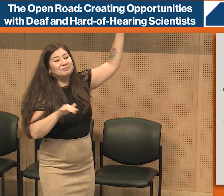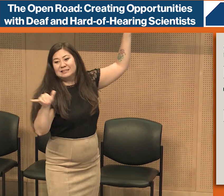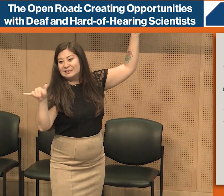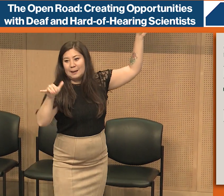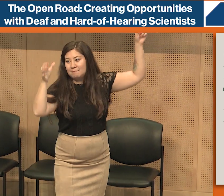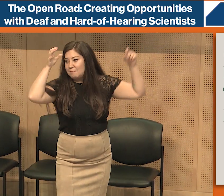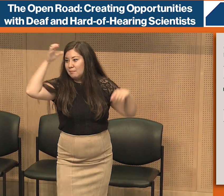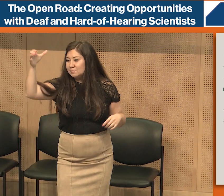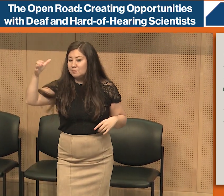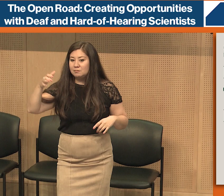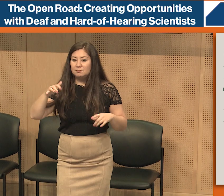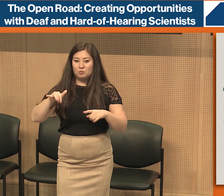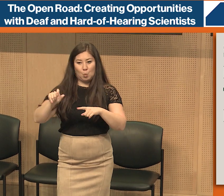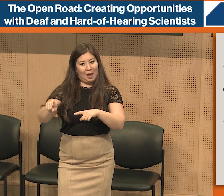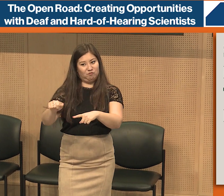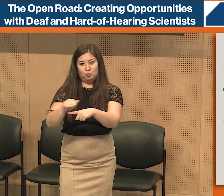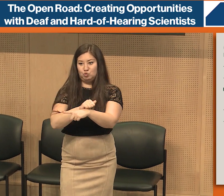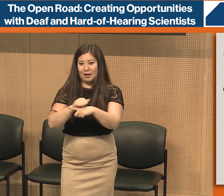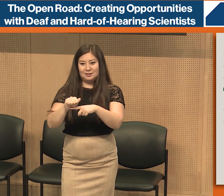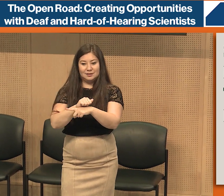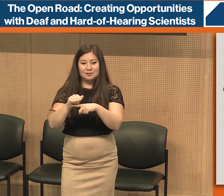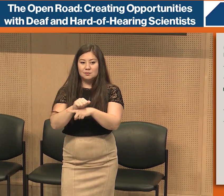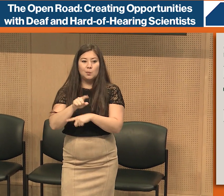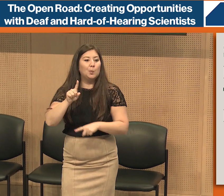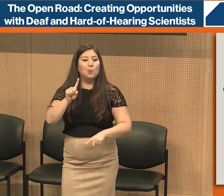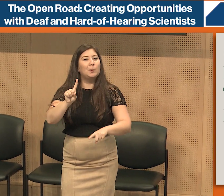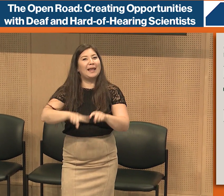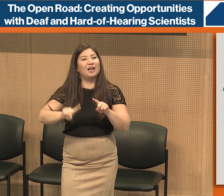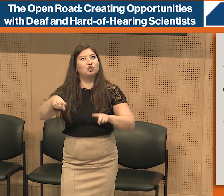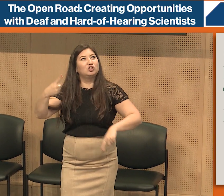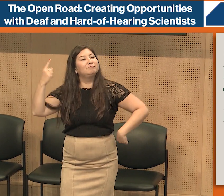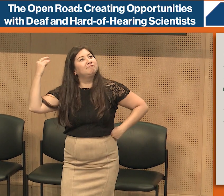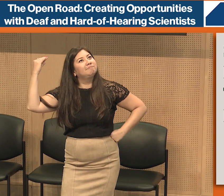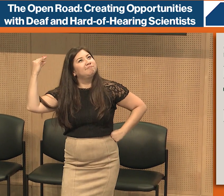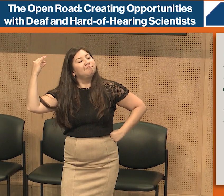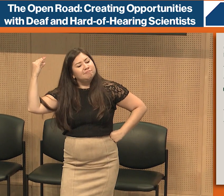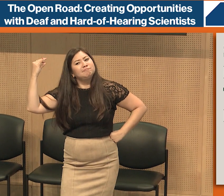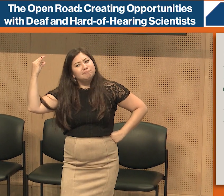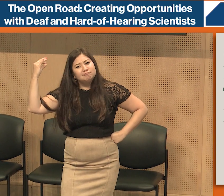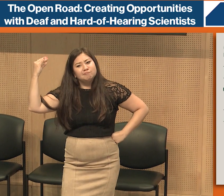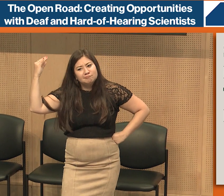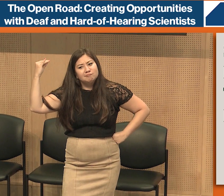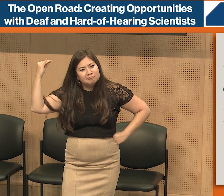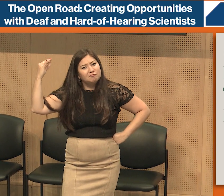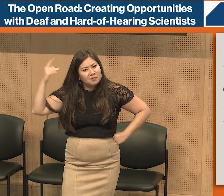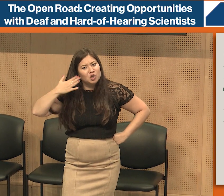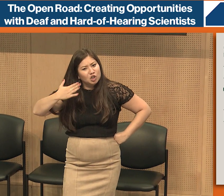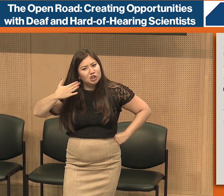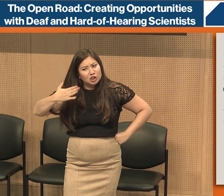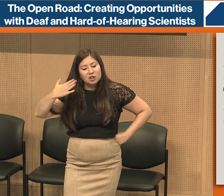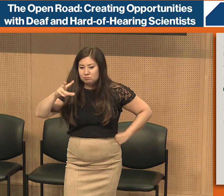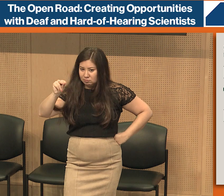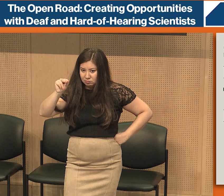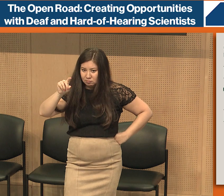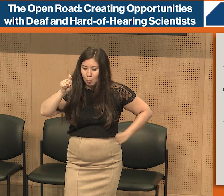And ASL STEM discourse takes the same kind of practice. It doesn't come easily. You have to work at it and practice it.